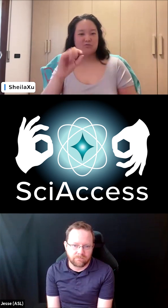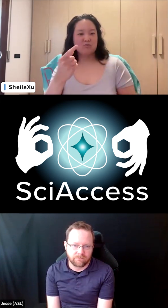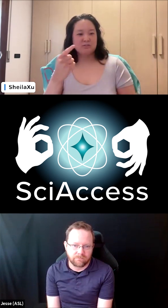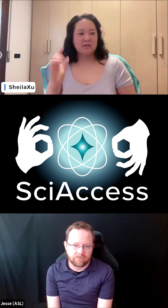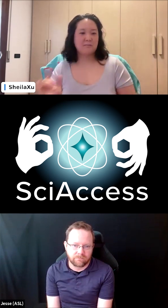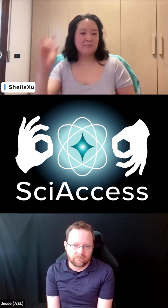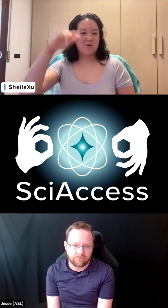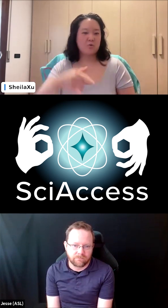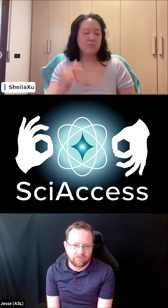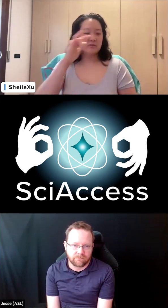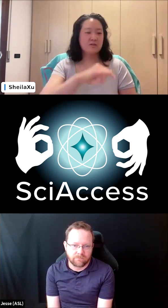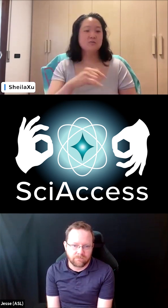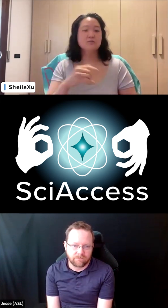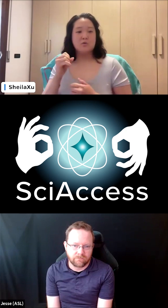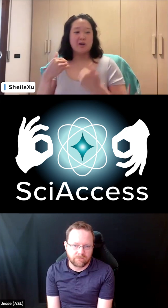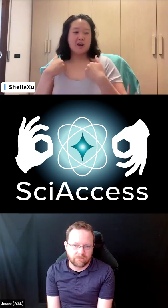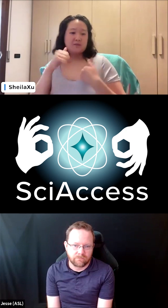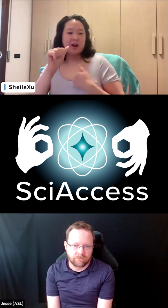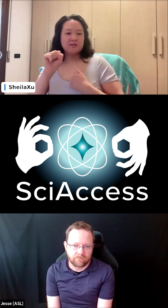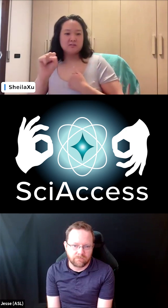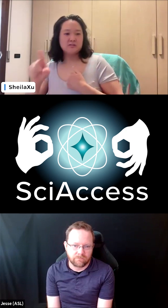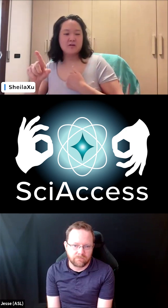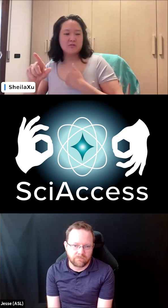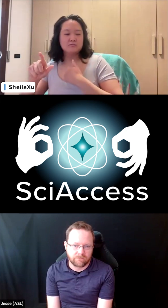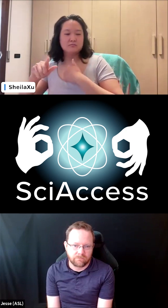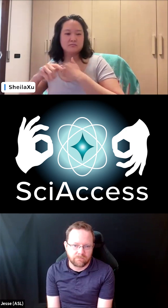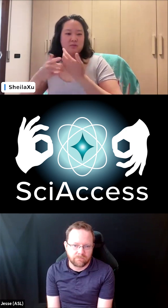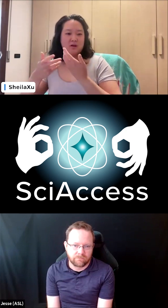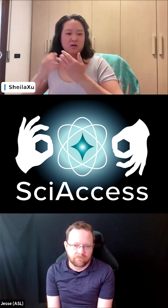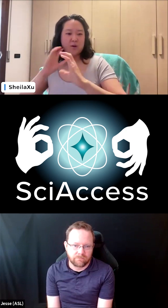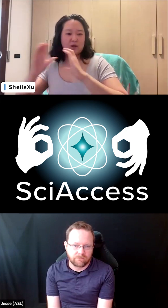flight when we were looking at access to ASL in